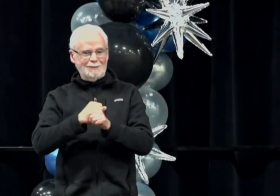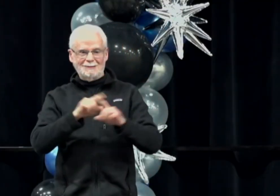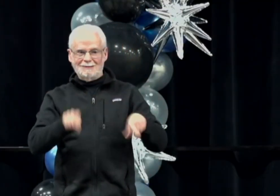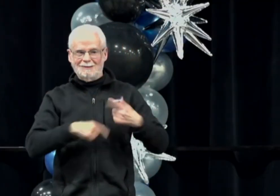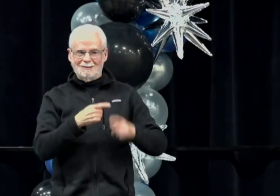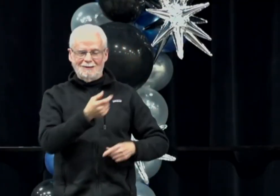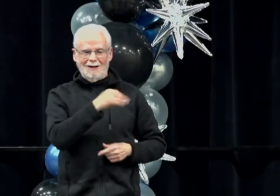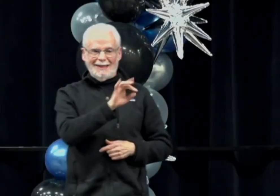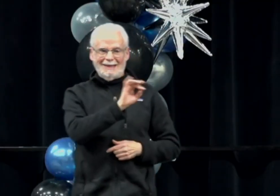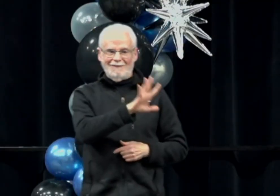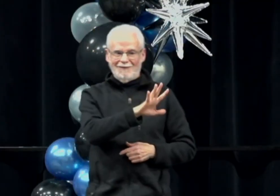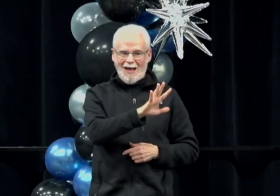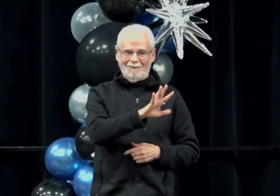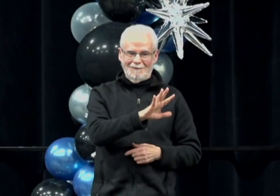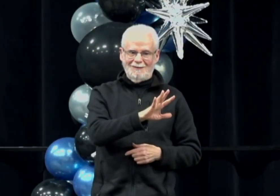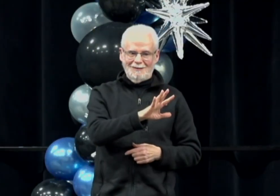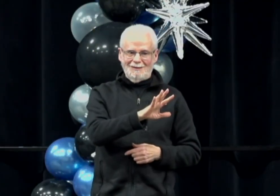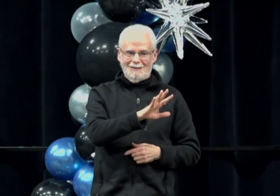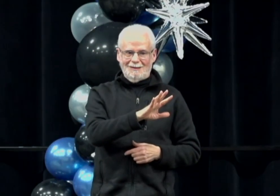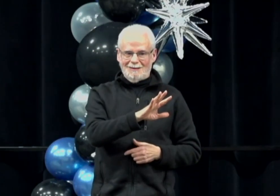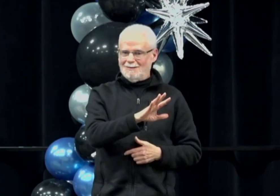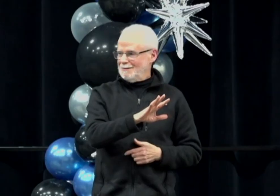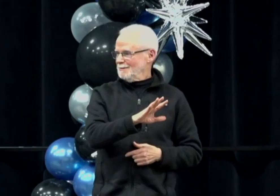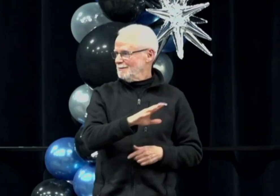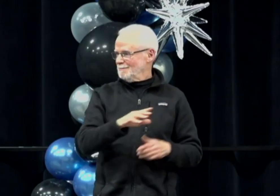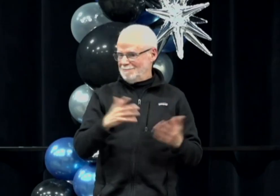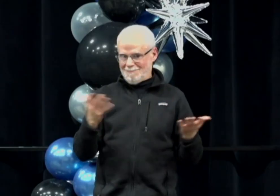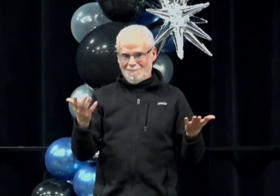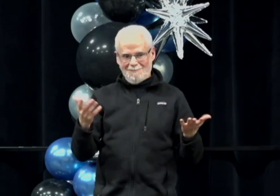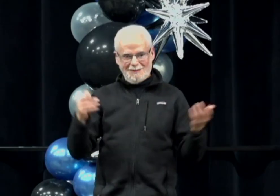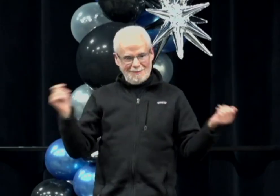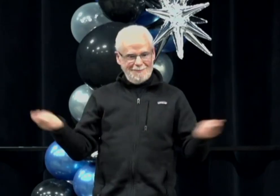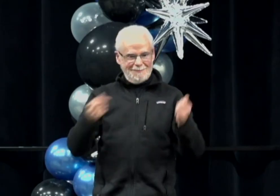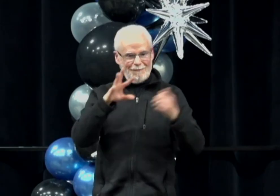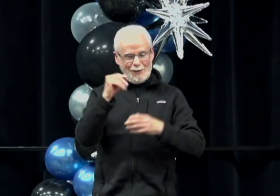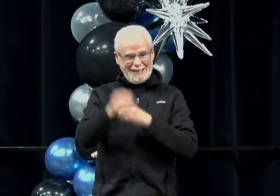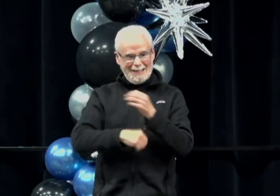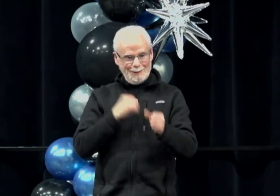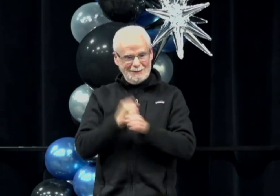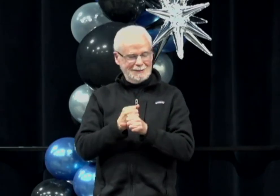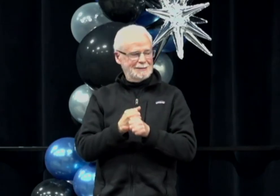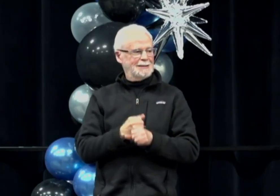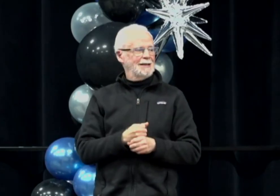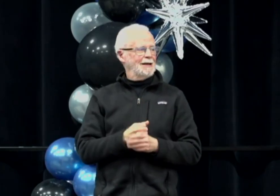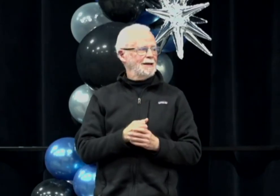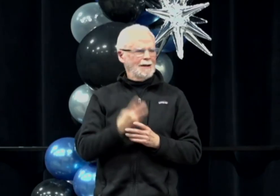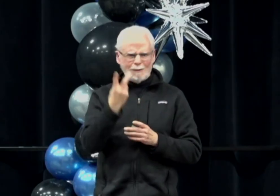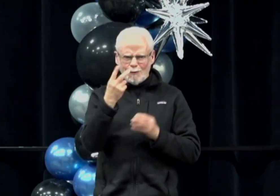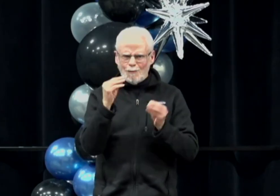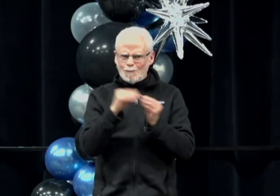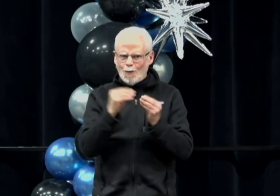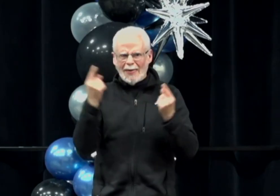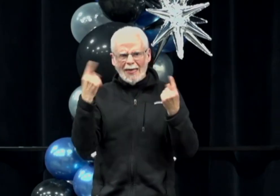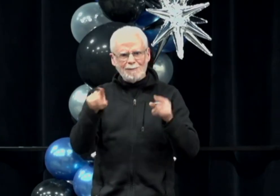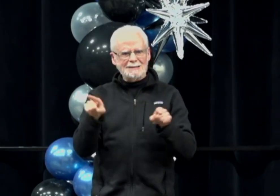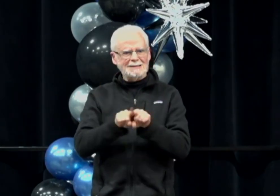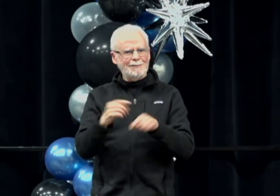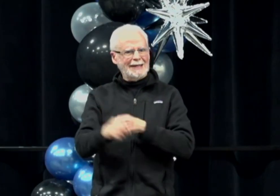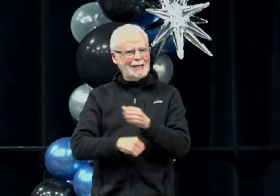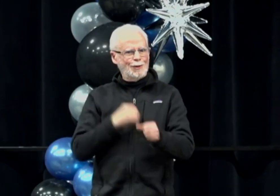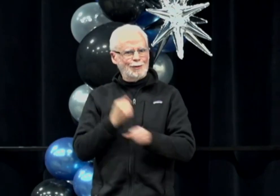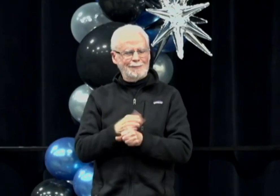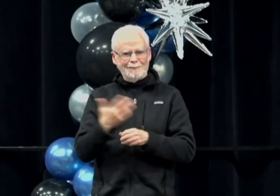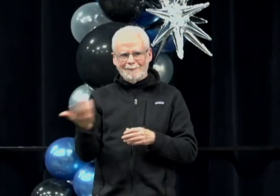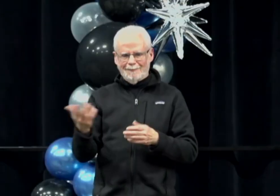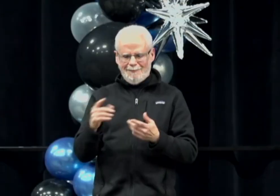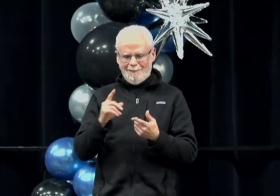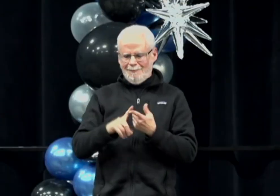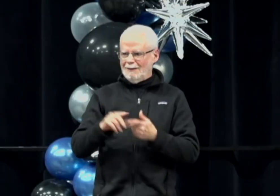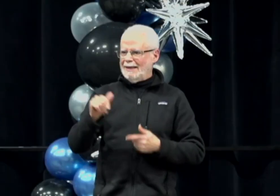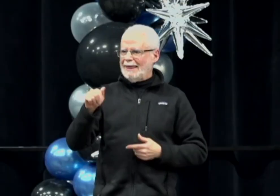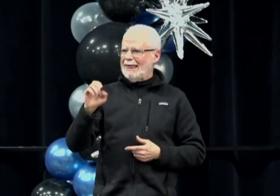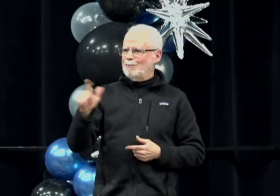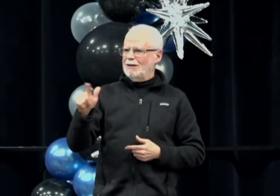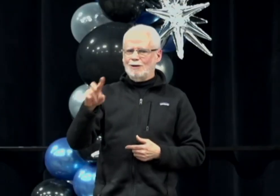Fast forward to 2025. 40 years since 1985. We are here to celebrate the 40th